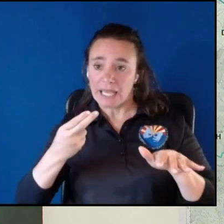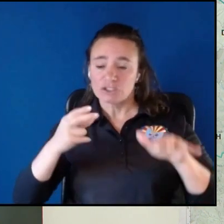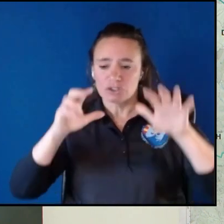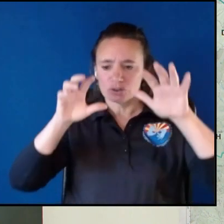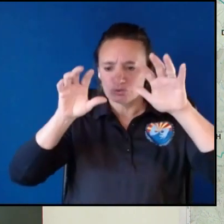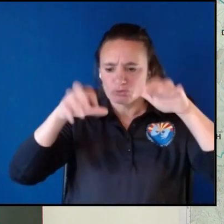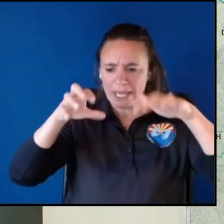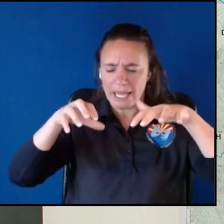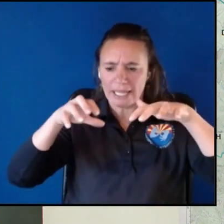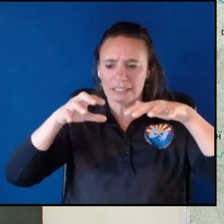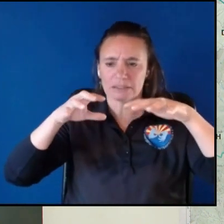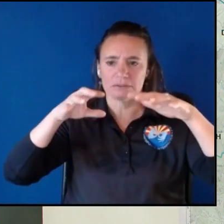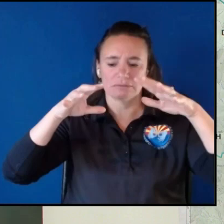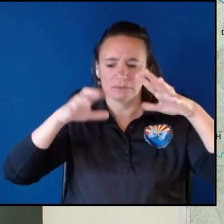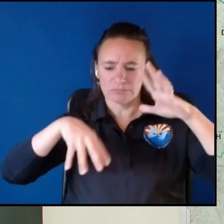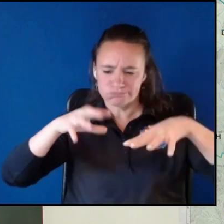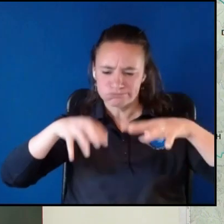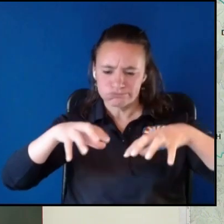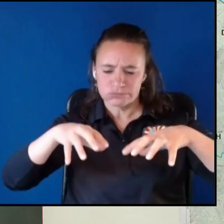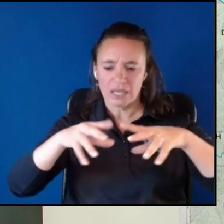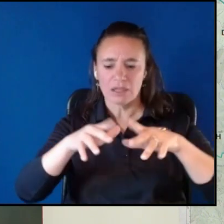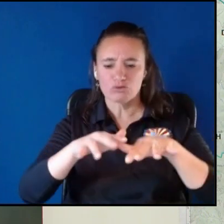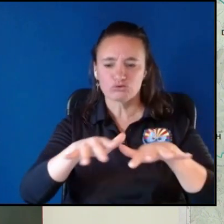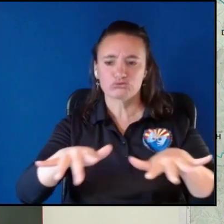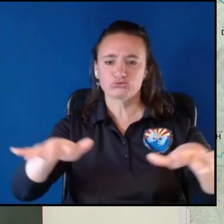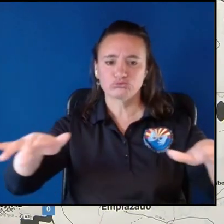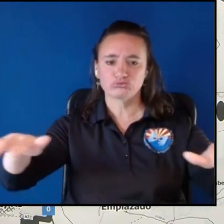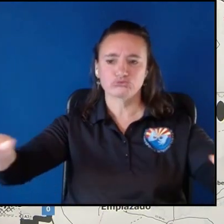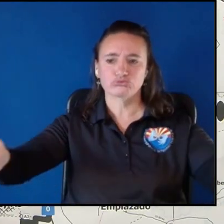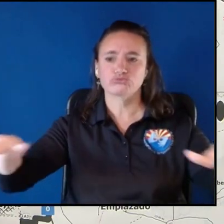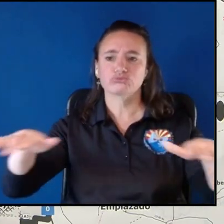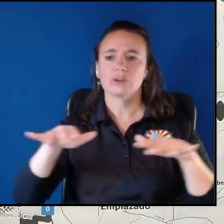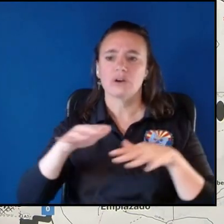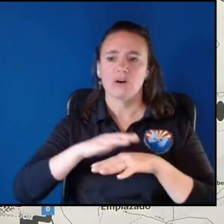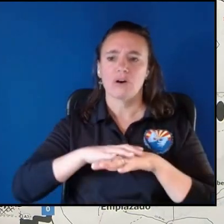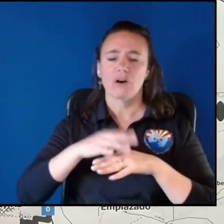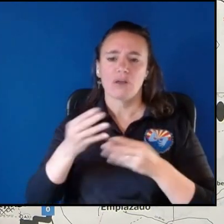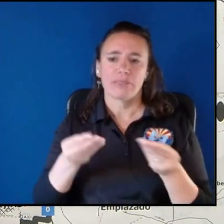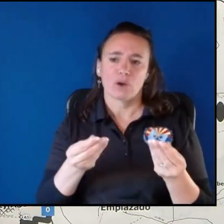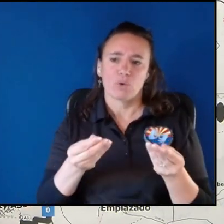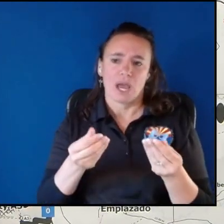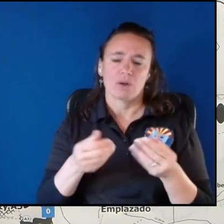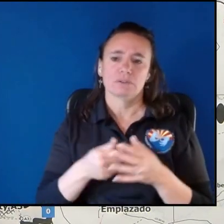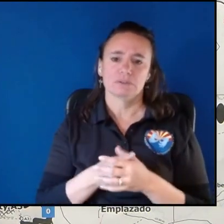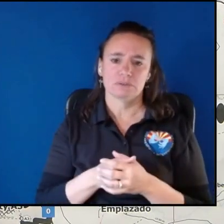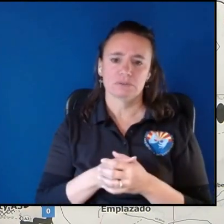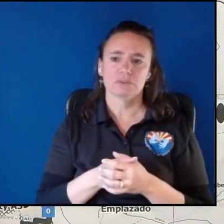and it disperses that more evenly over the ground. So, there's a lot that goes into the process of developing that